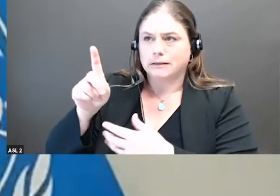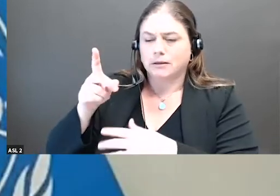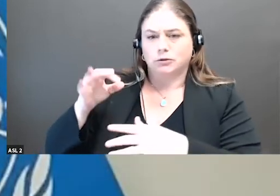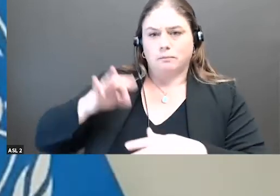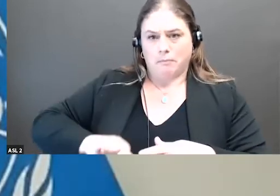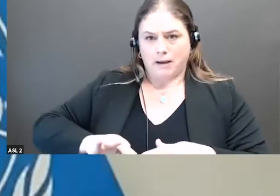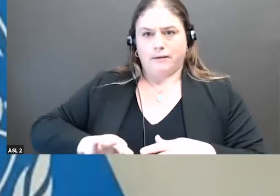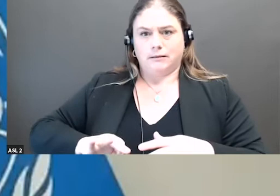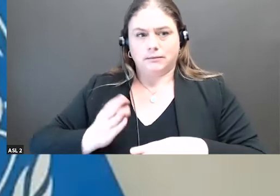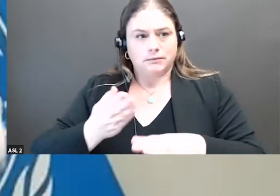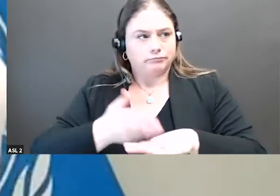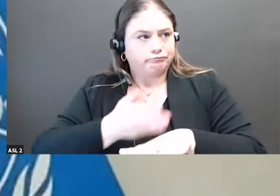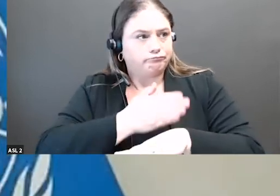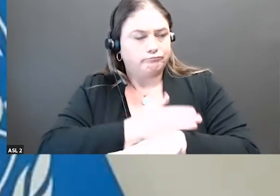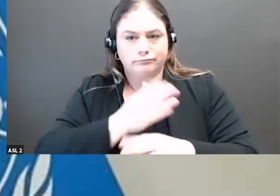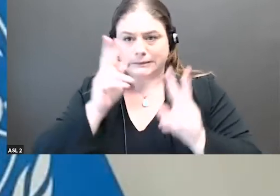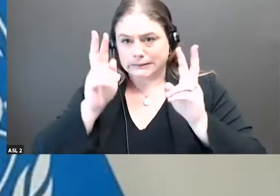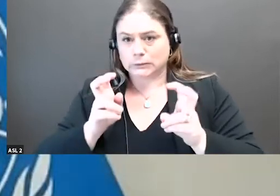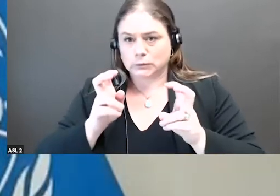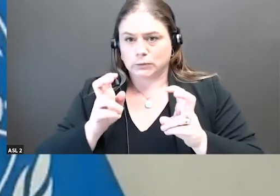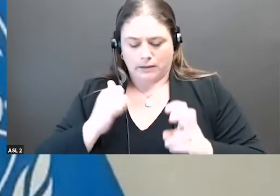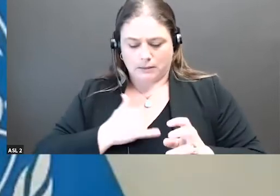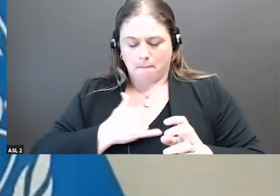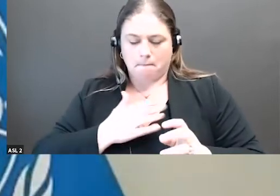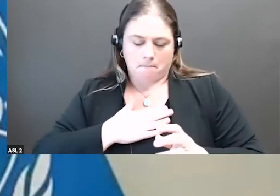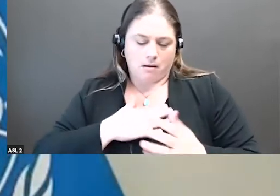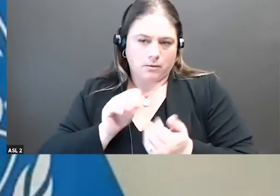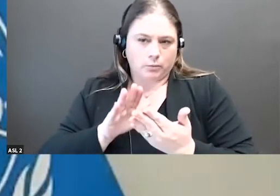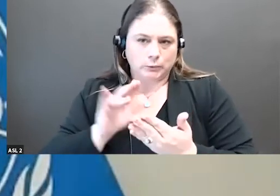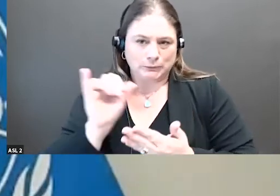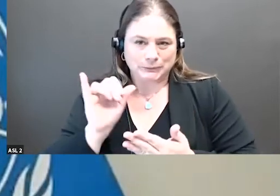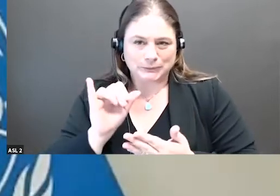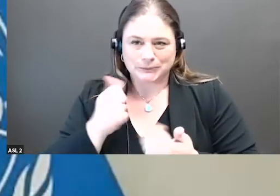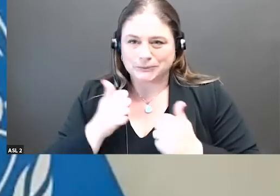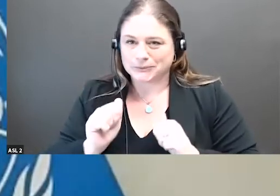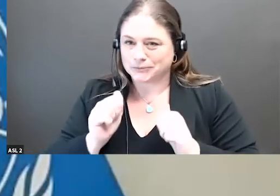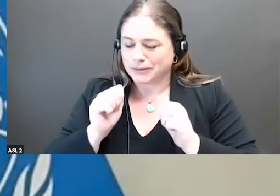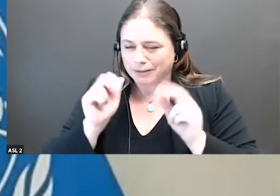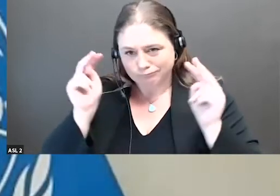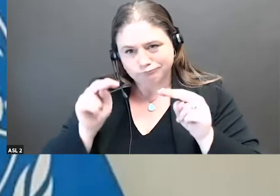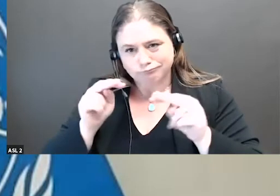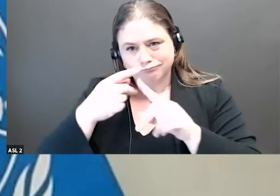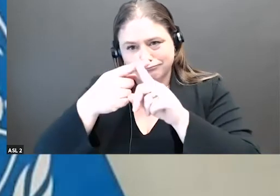that I'm taking. I want to assure you that we take this enormously seriously here at the UN mission